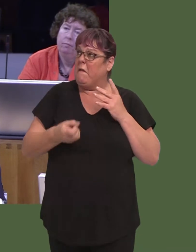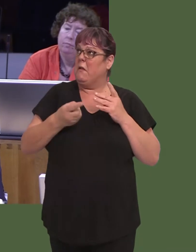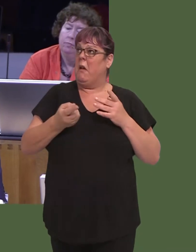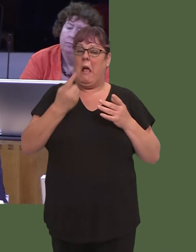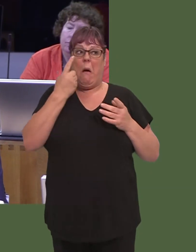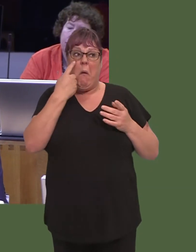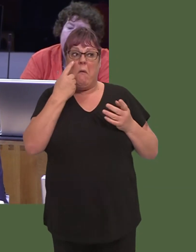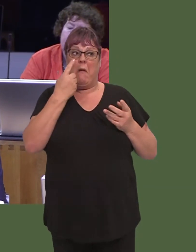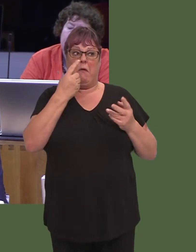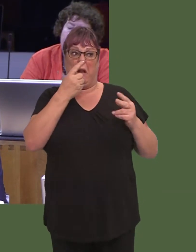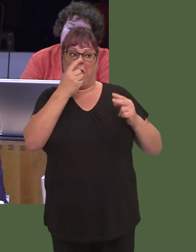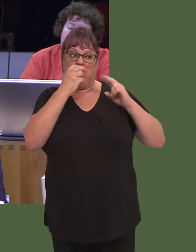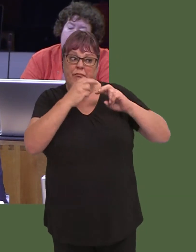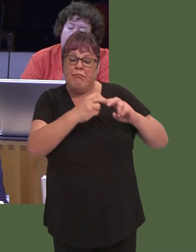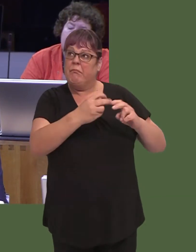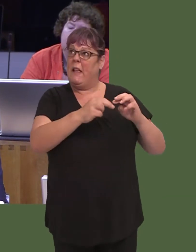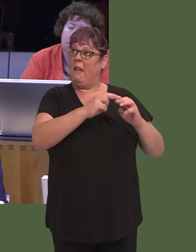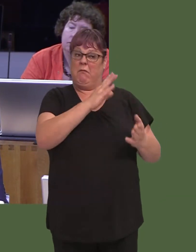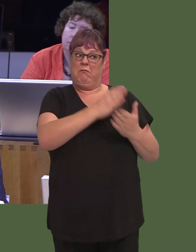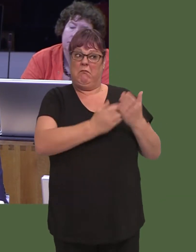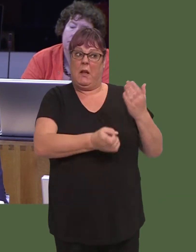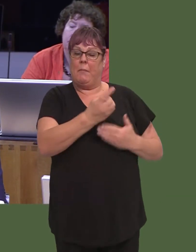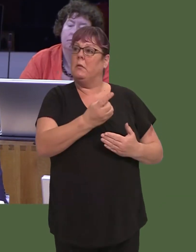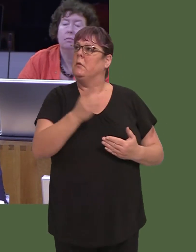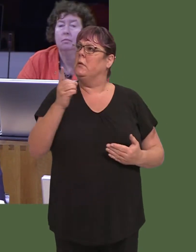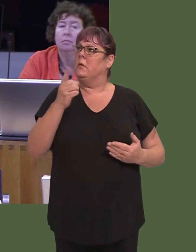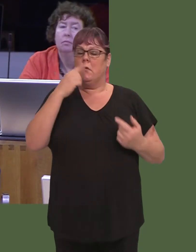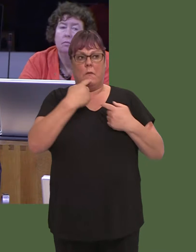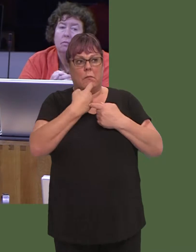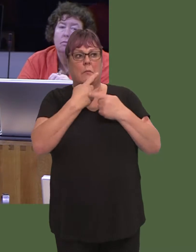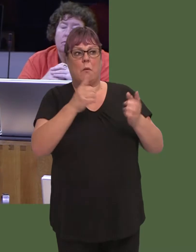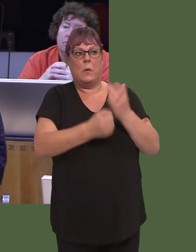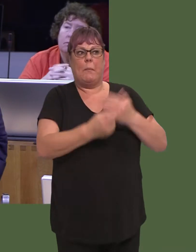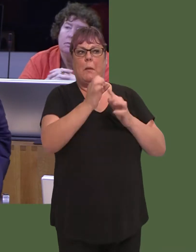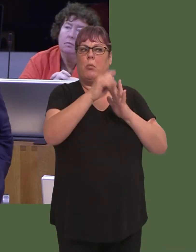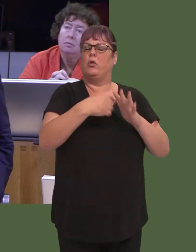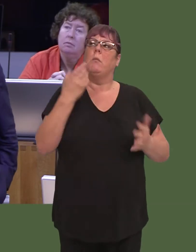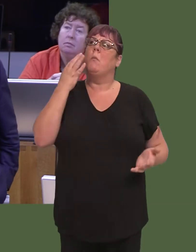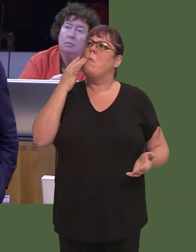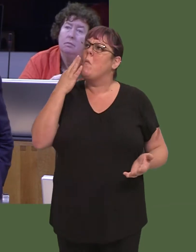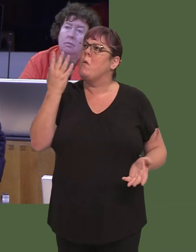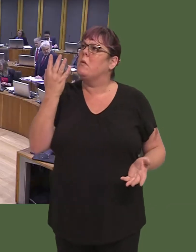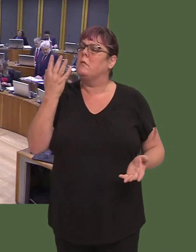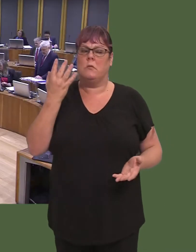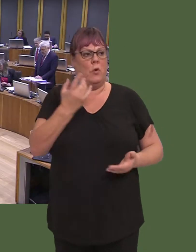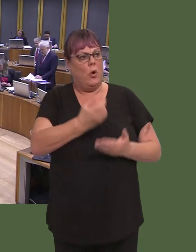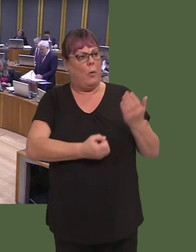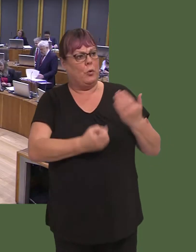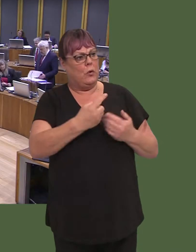When would you anticipate that the public will be told of progress on this project and will have an opportunity to discuss any ideas or plans?